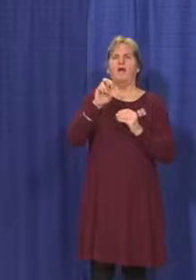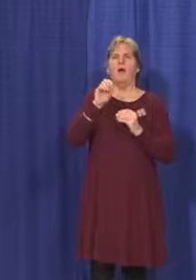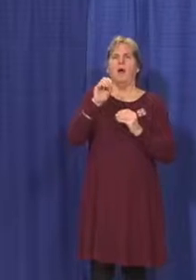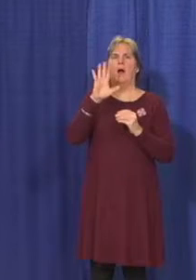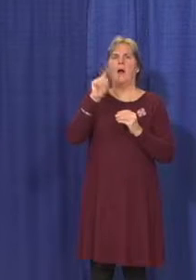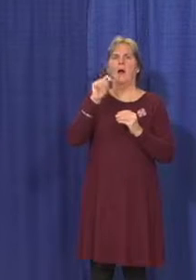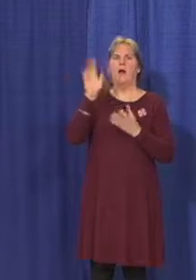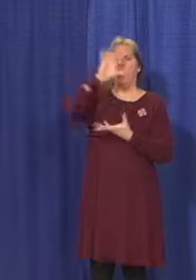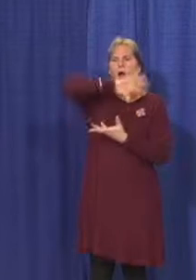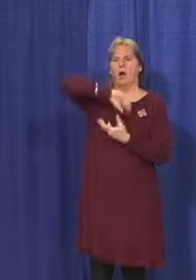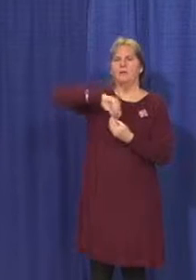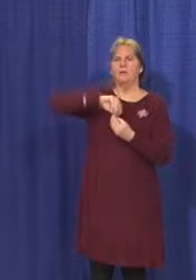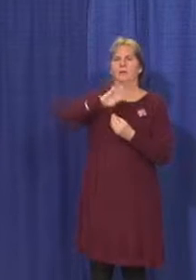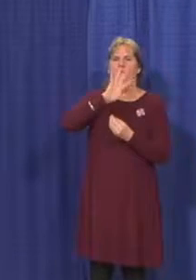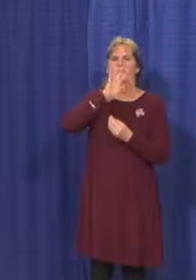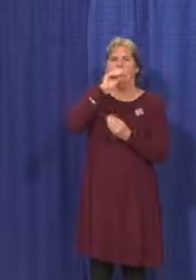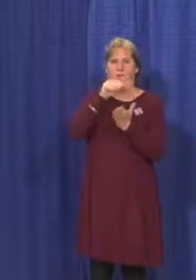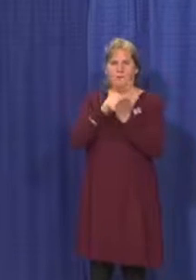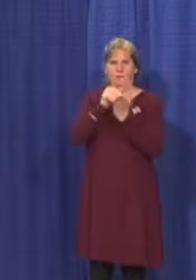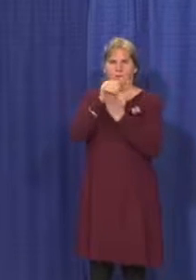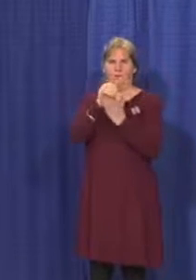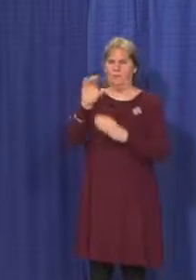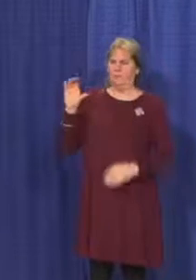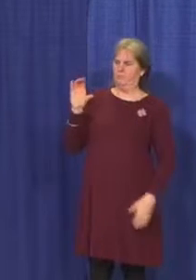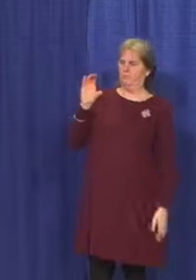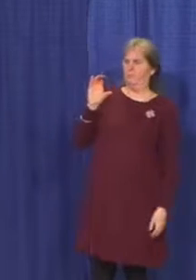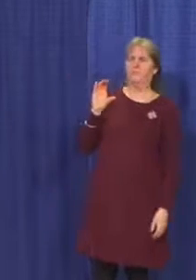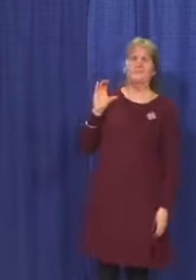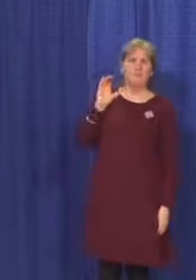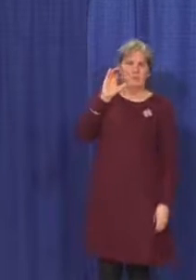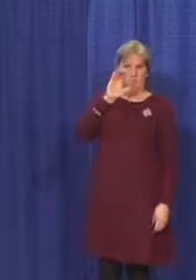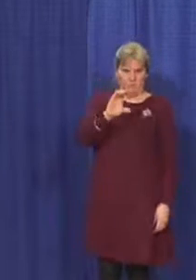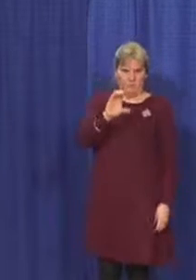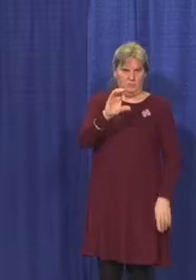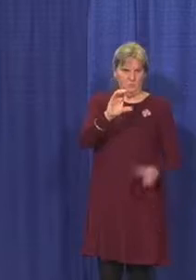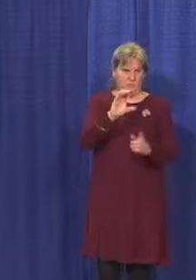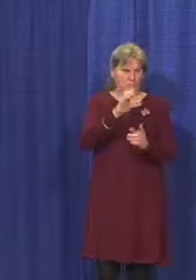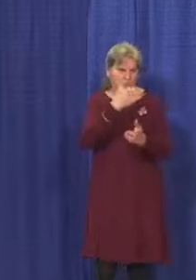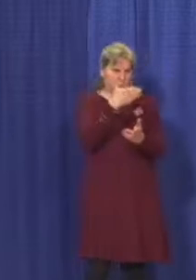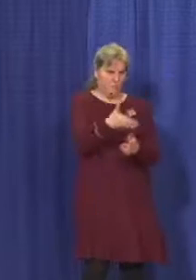about the carve out. The total carve out is $40 million and it is dedicated